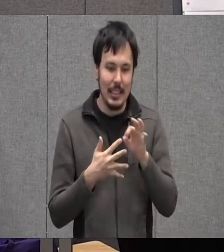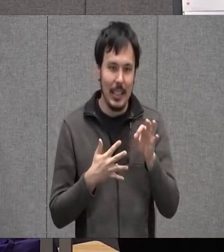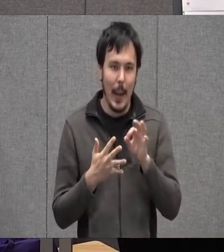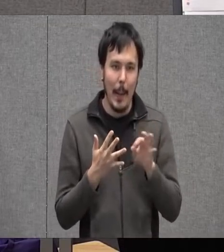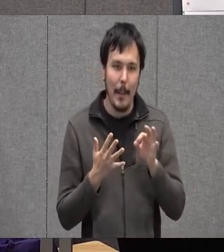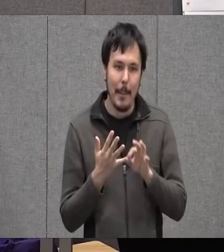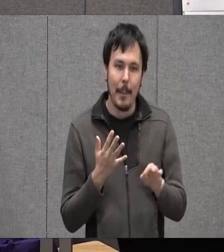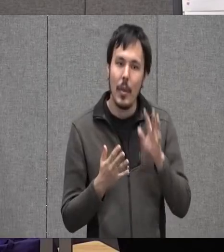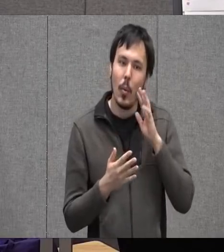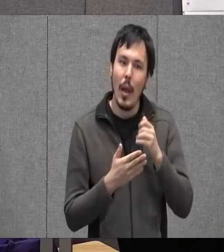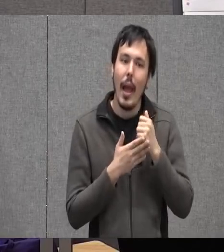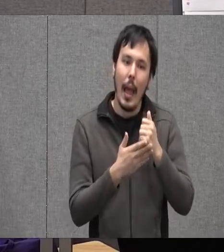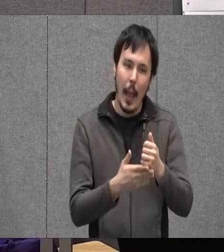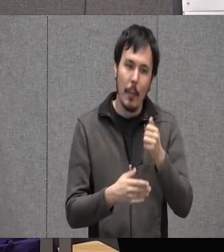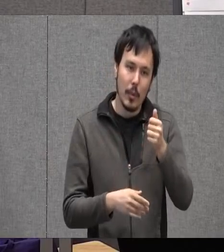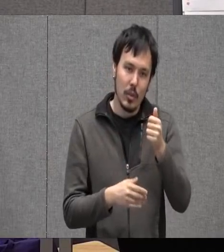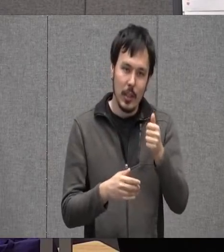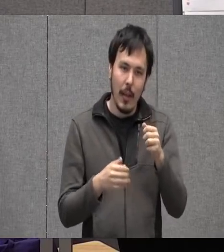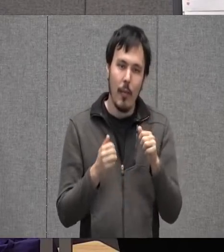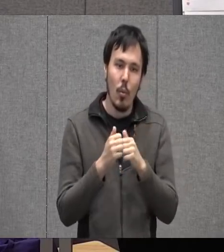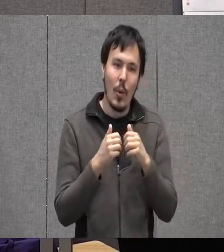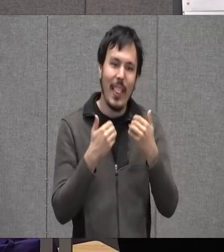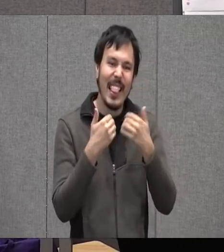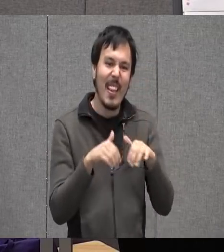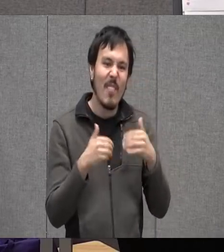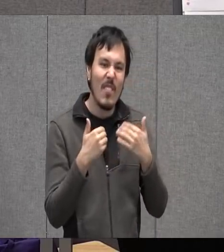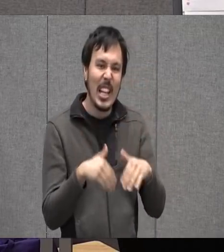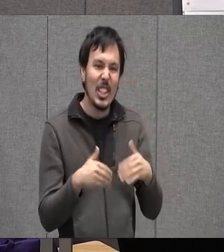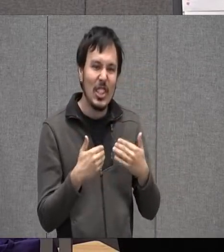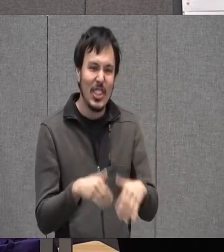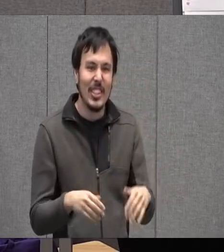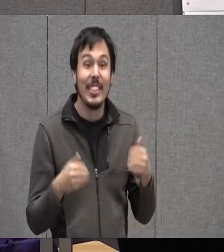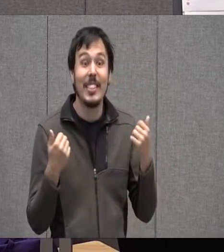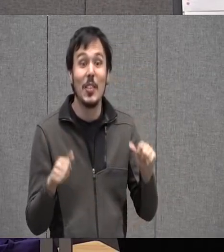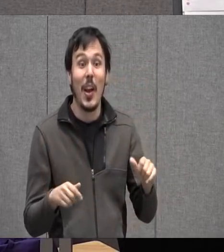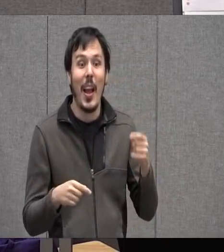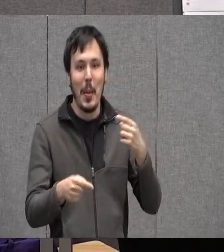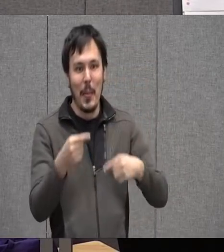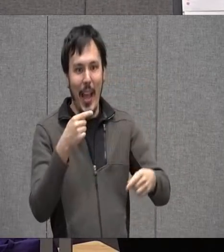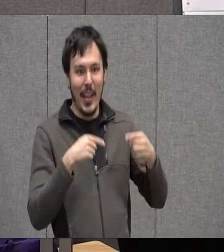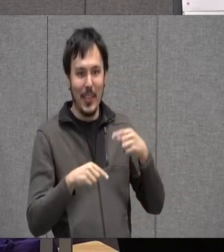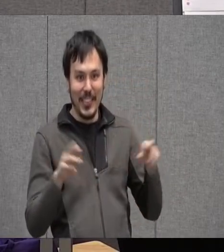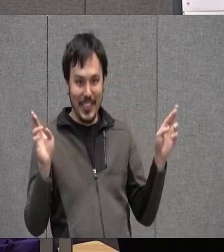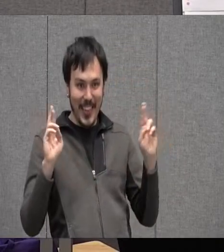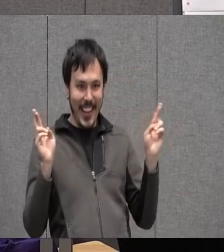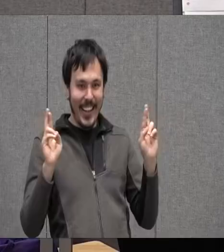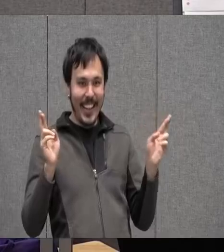because it will help you with division. So let's try to go backwards, Mrs. Gaudet. Okay, I can do this.